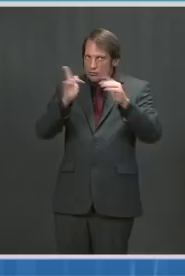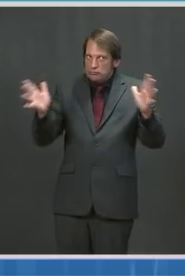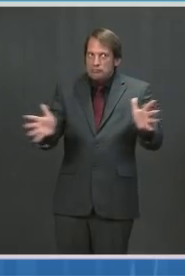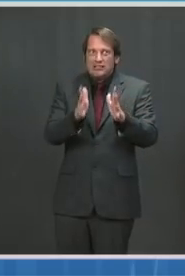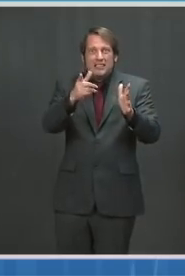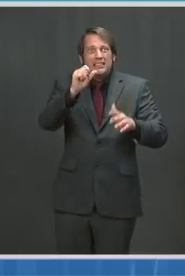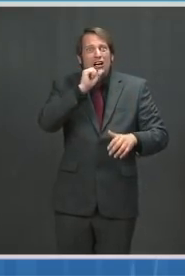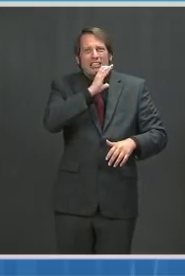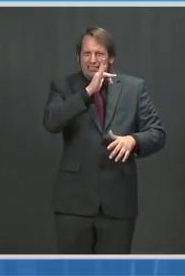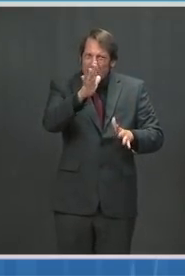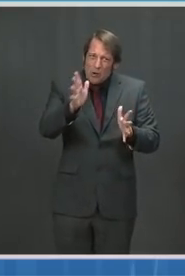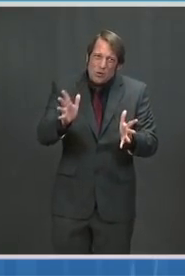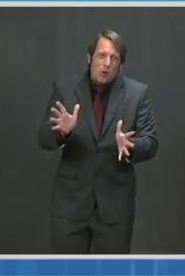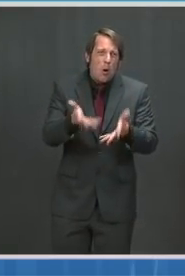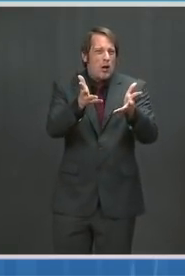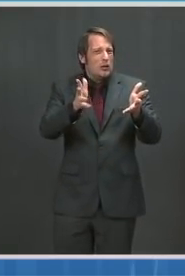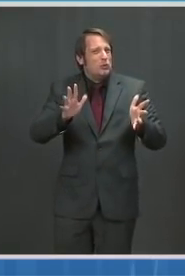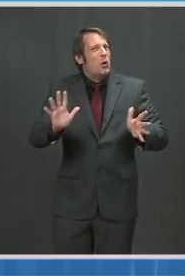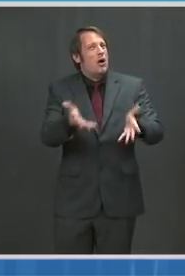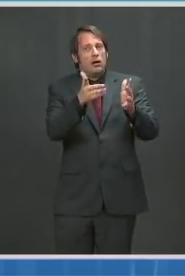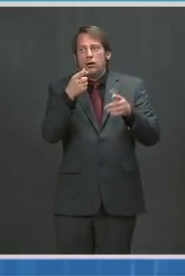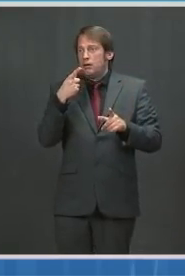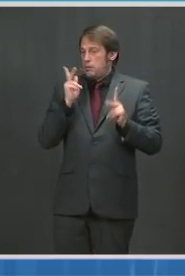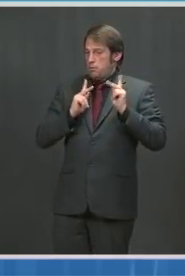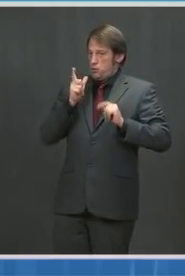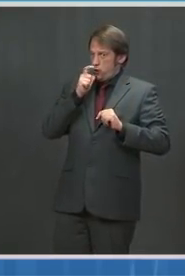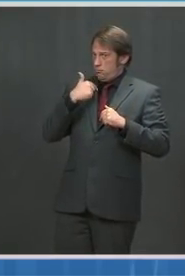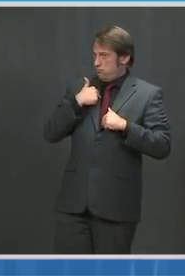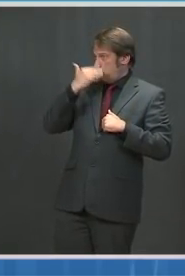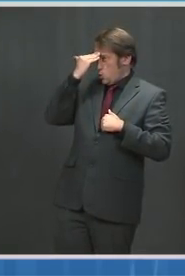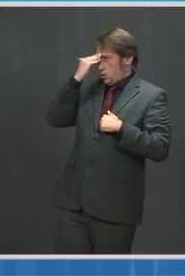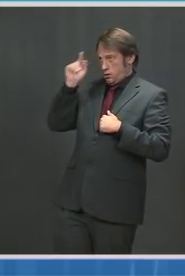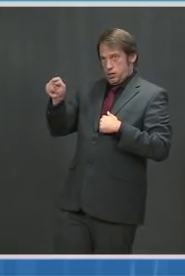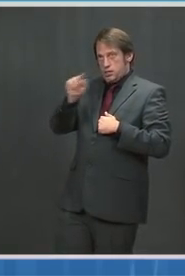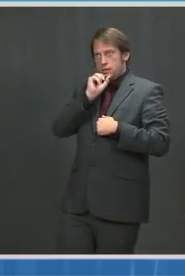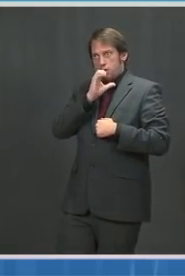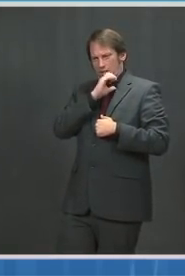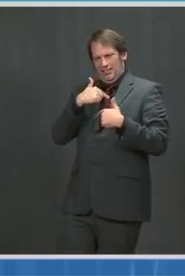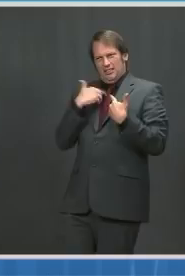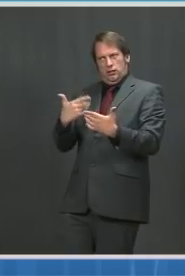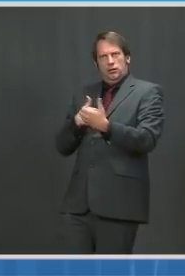to help them get vaccinated right now. We are in, you know,